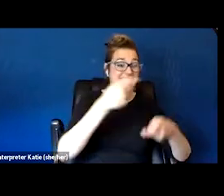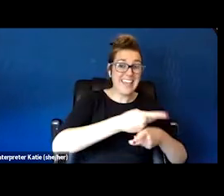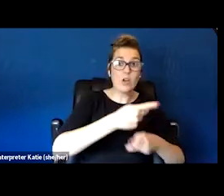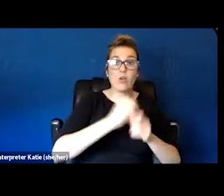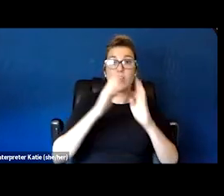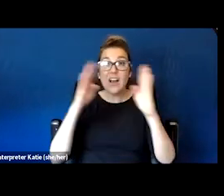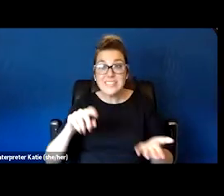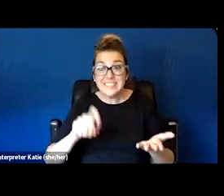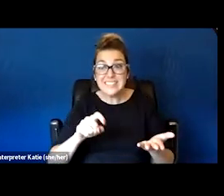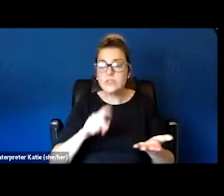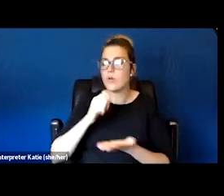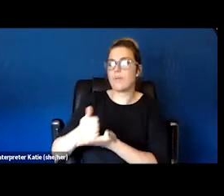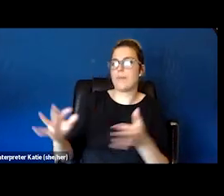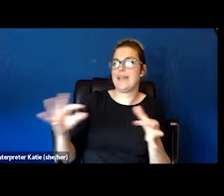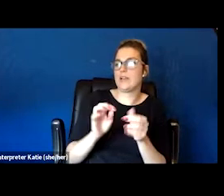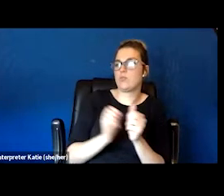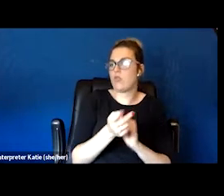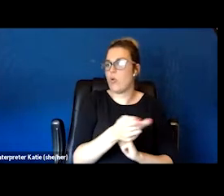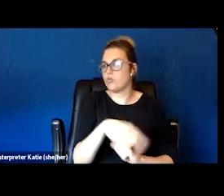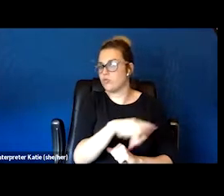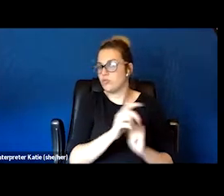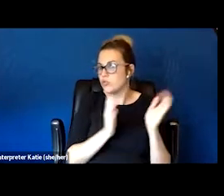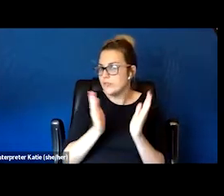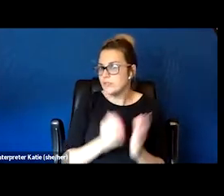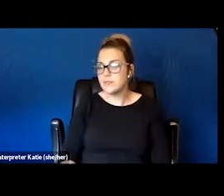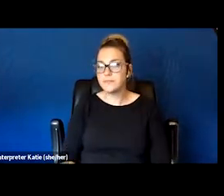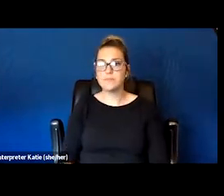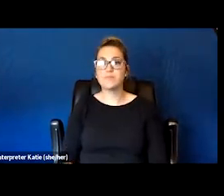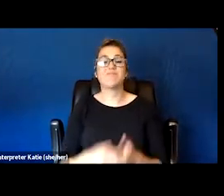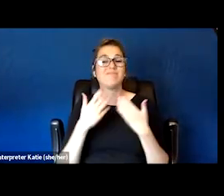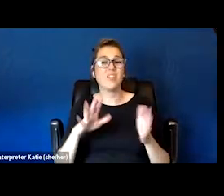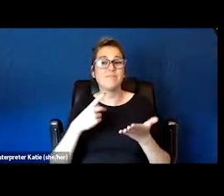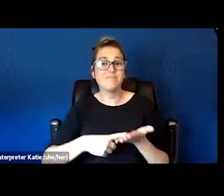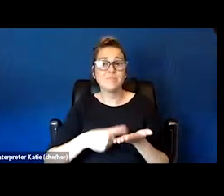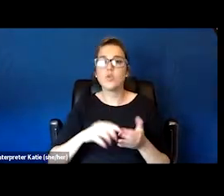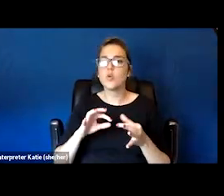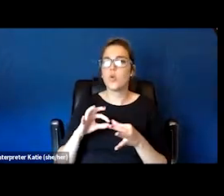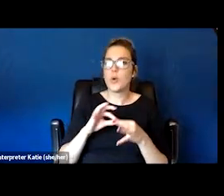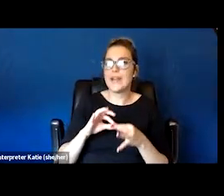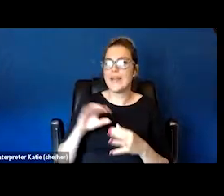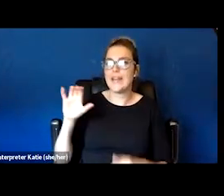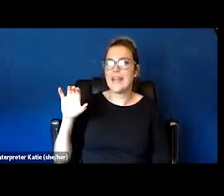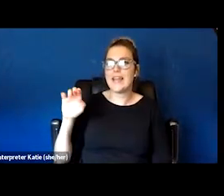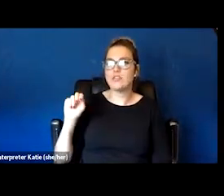So really happy to be here. And as Alicia mentioned, Coordinated Entry is one of the requirements that HUD makes